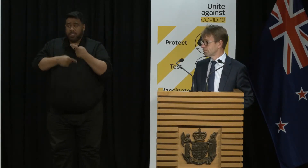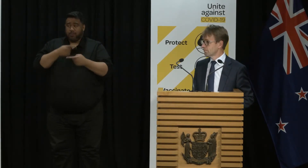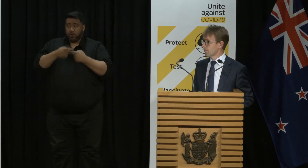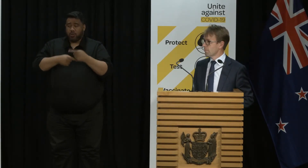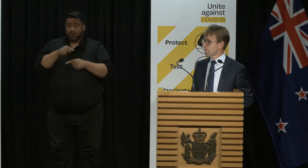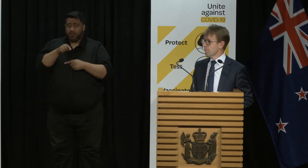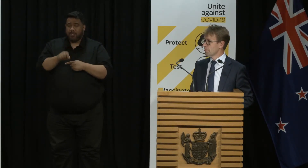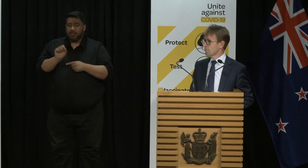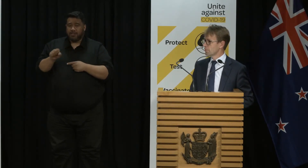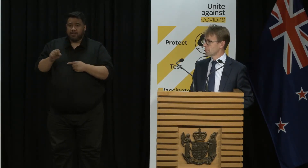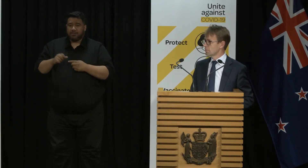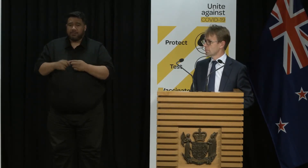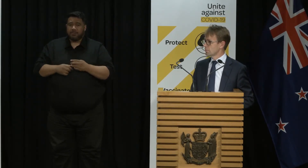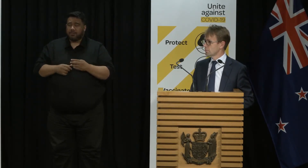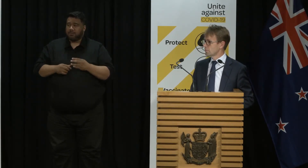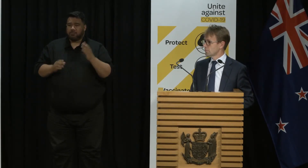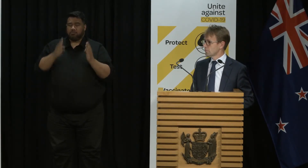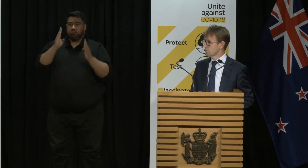of the moment.